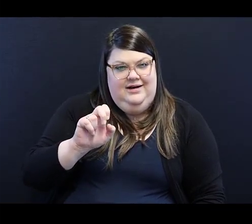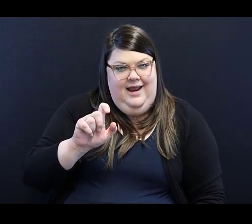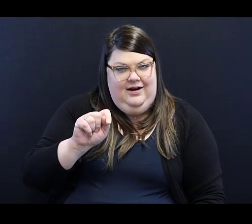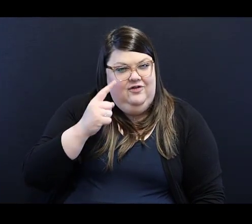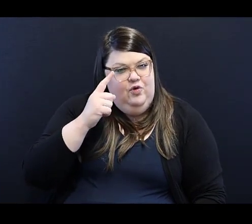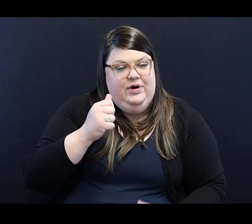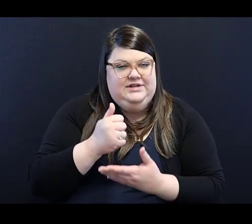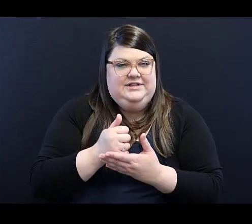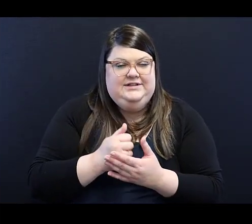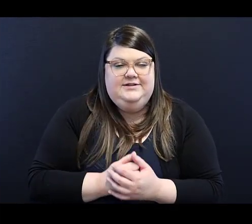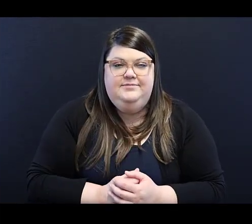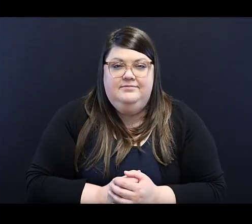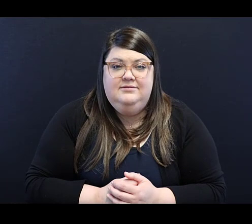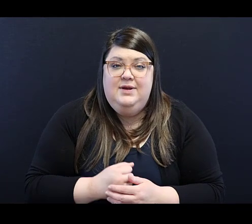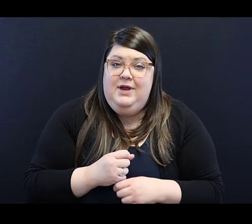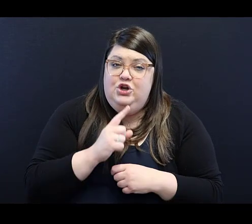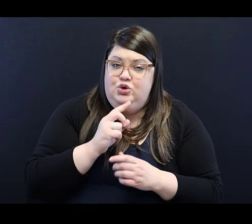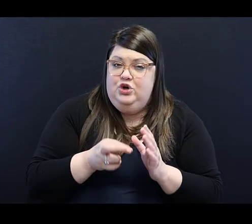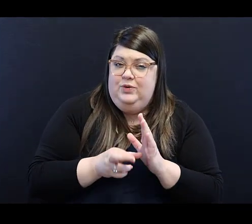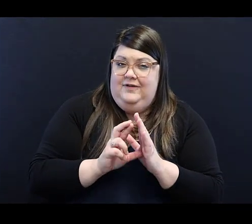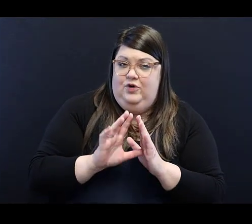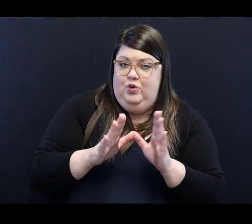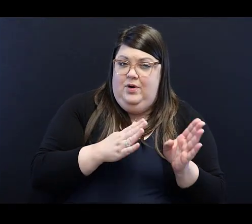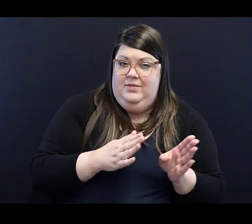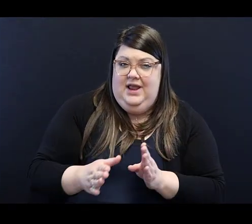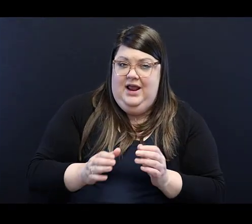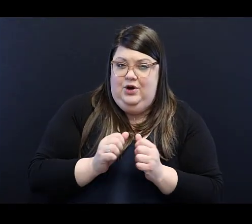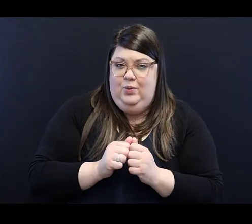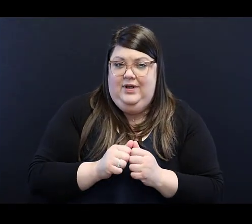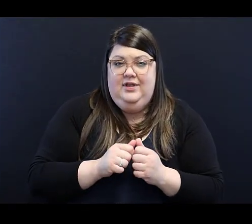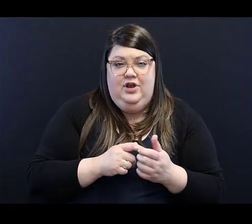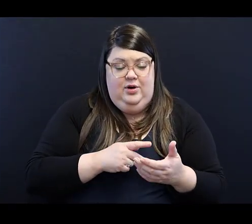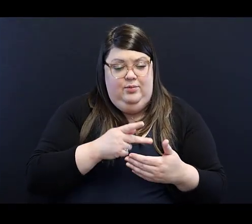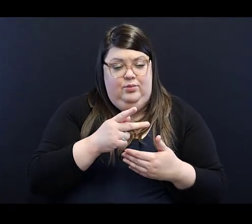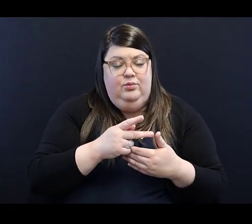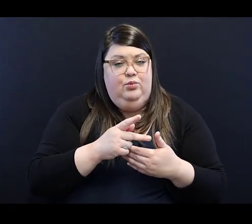Make sure to review your plan with your assigned RSA project officer for approval.